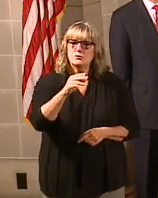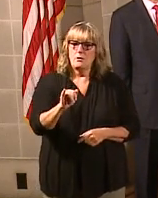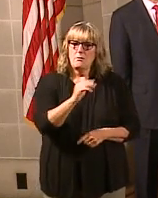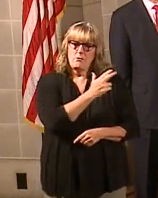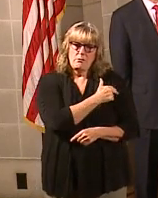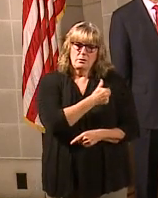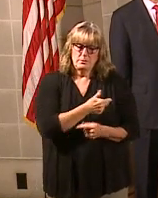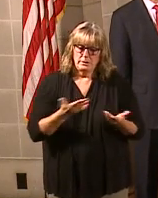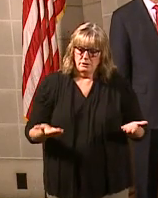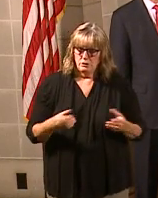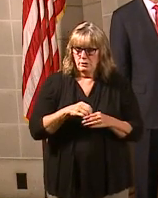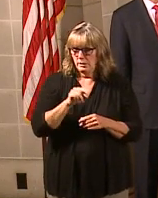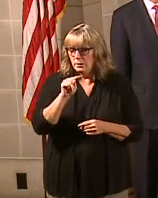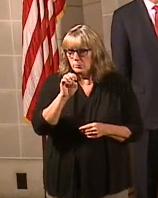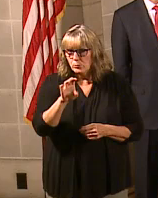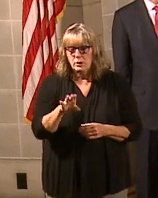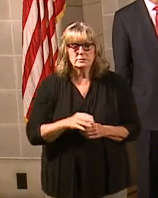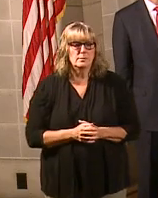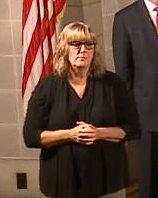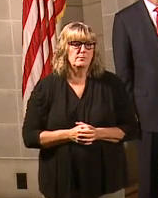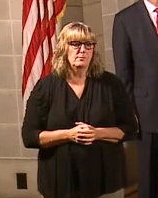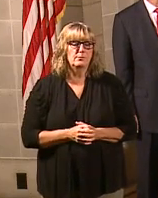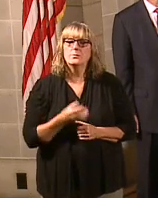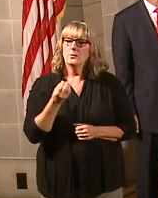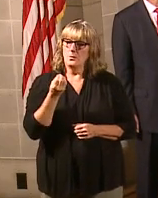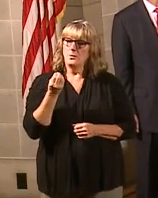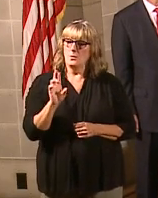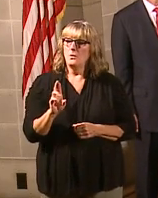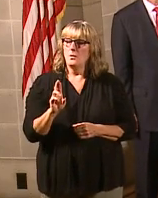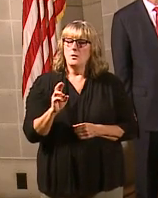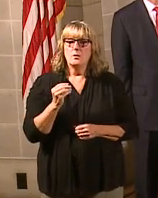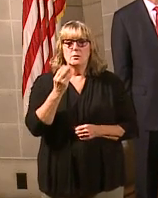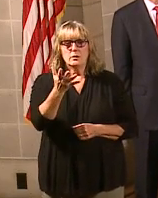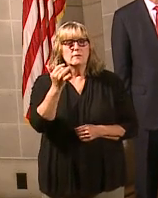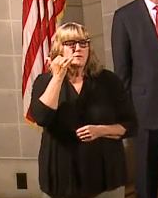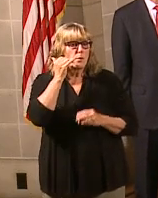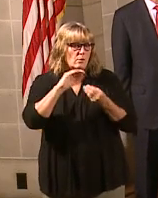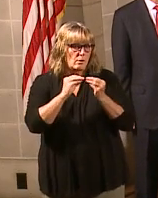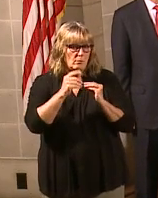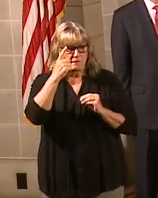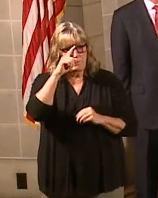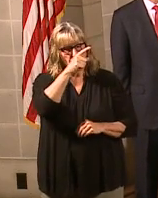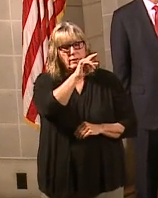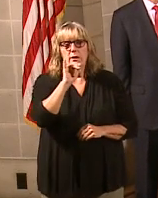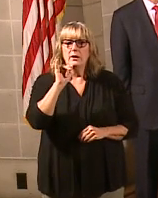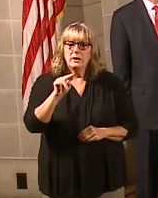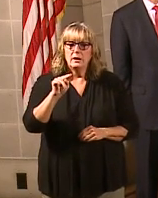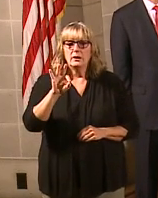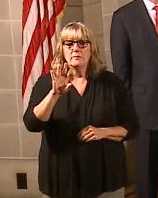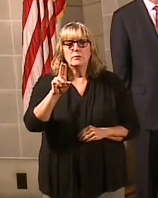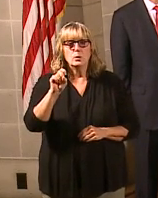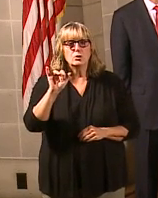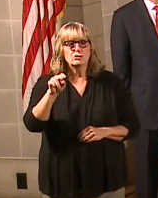FAX YOUR DOCTOR AN ORDER SUCH AS SOMETHING LIKE THIS.